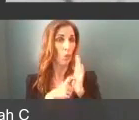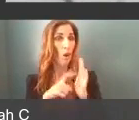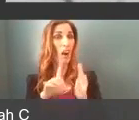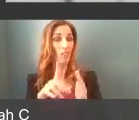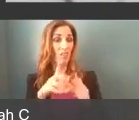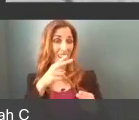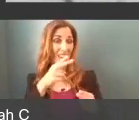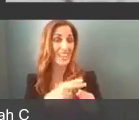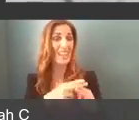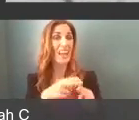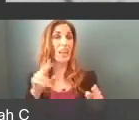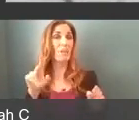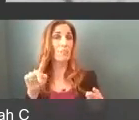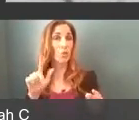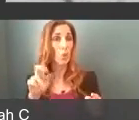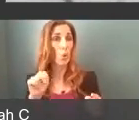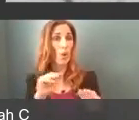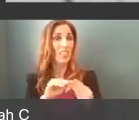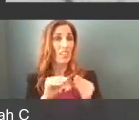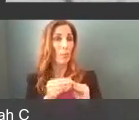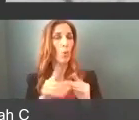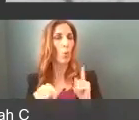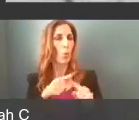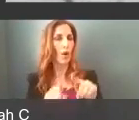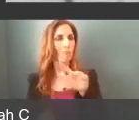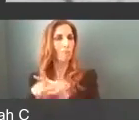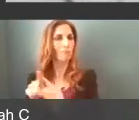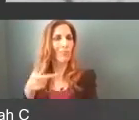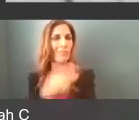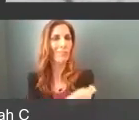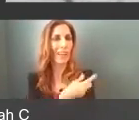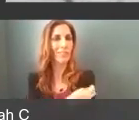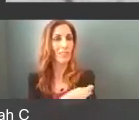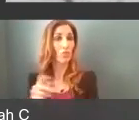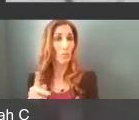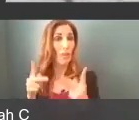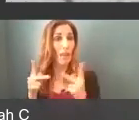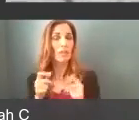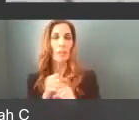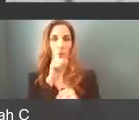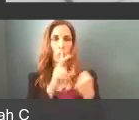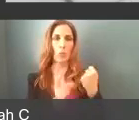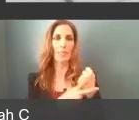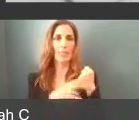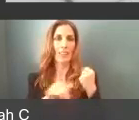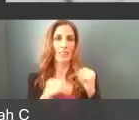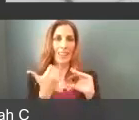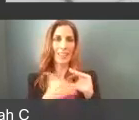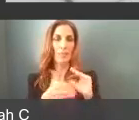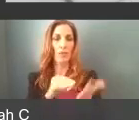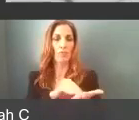vaccination site, so please make sure you save that email or write down your token number and bring it